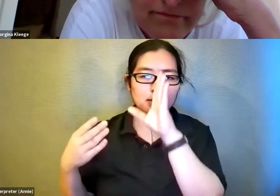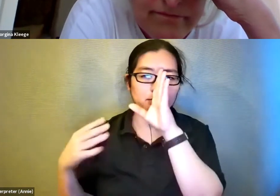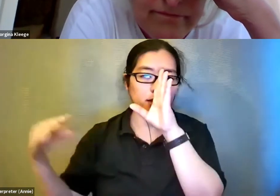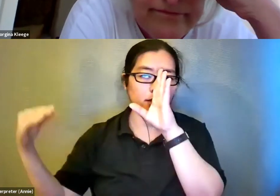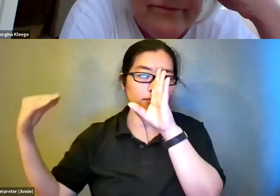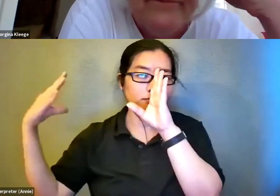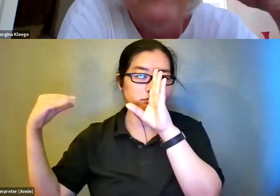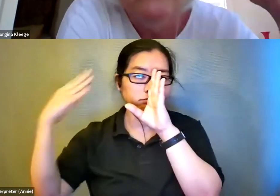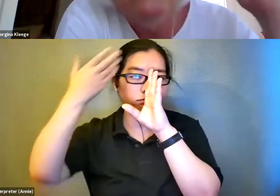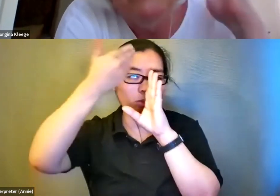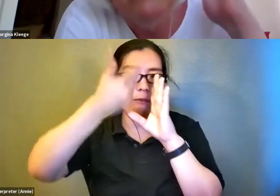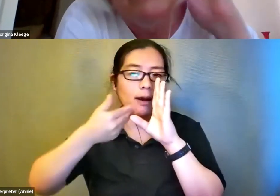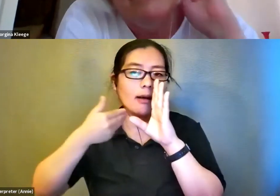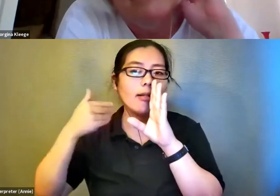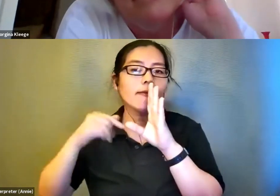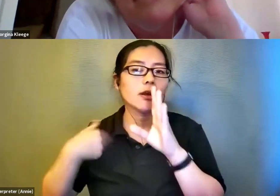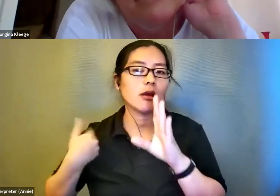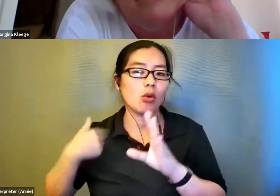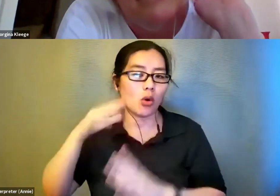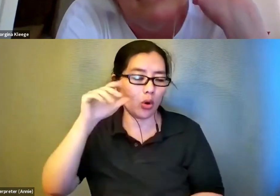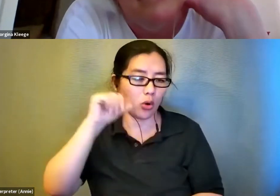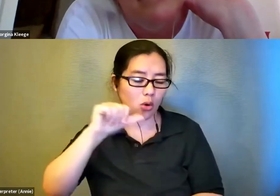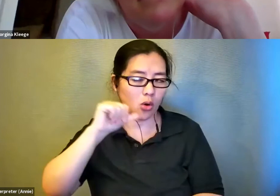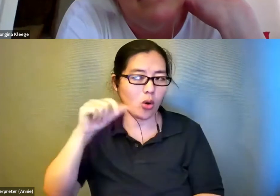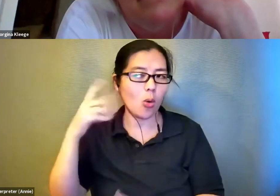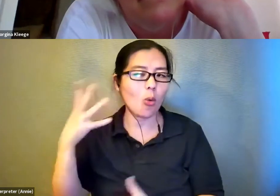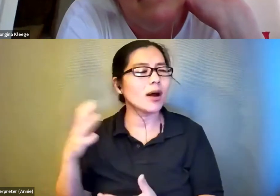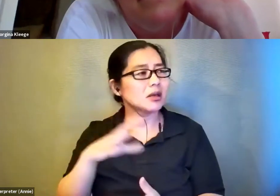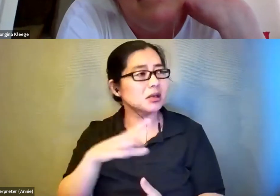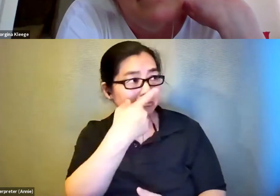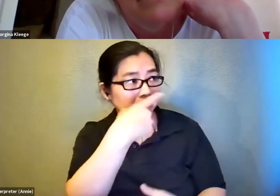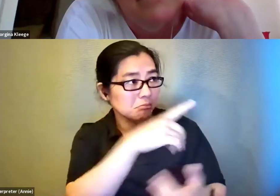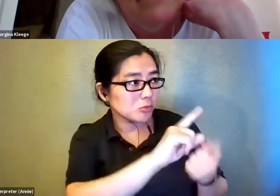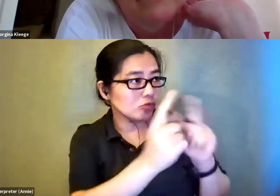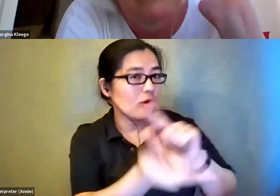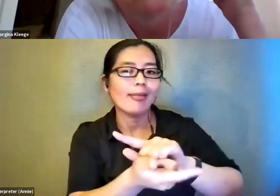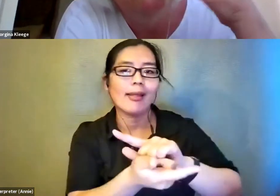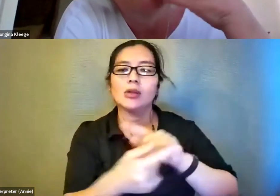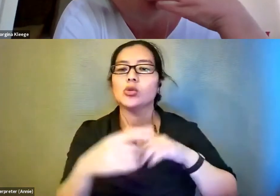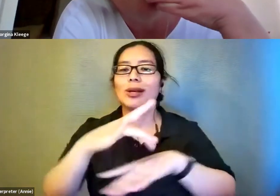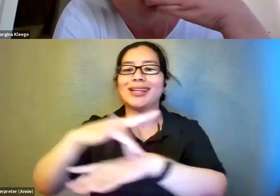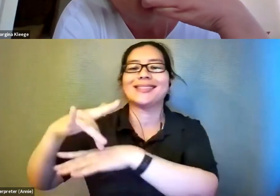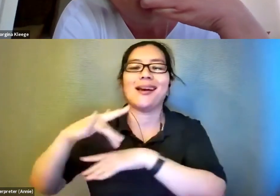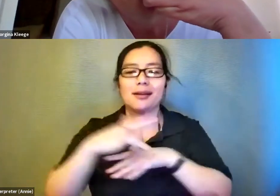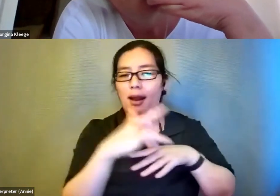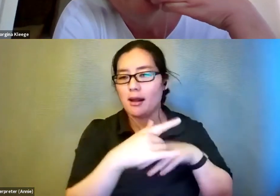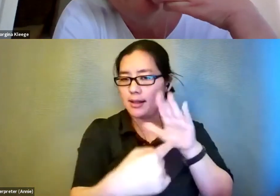wanted to have made into a tactile exhibit. And so I